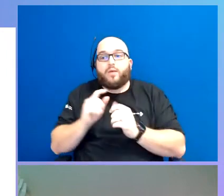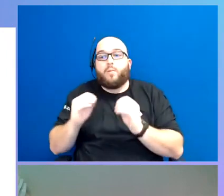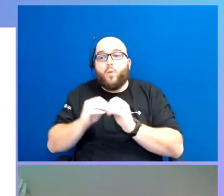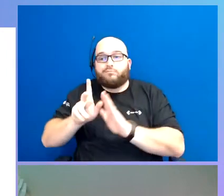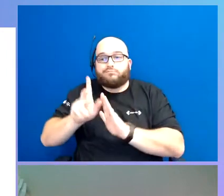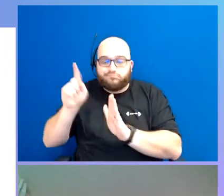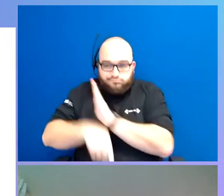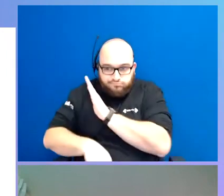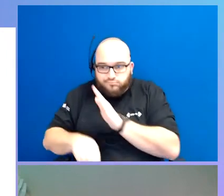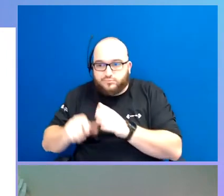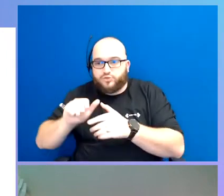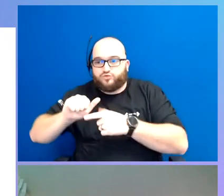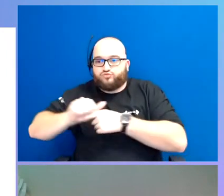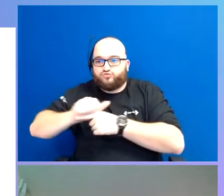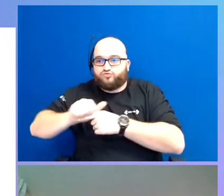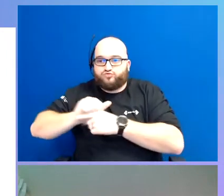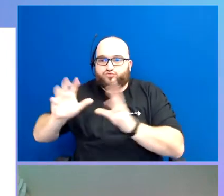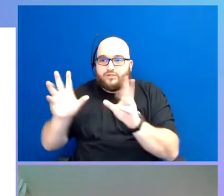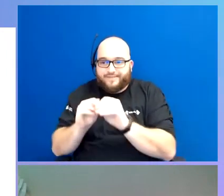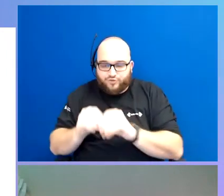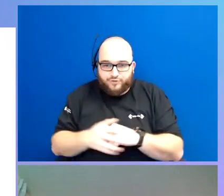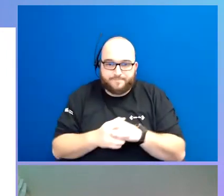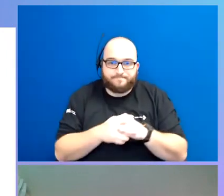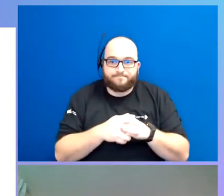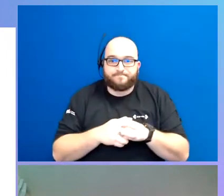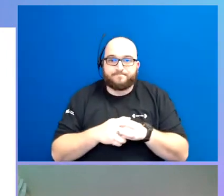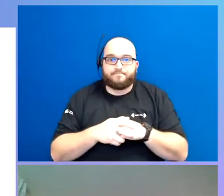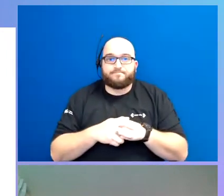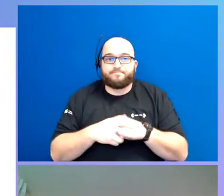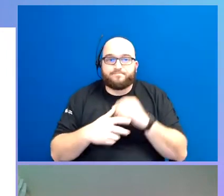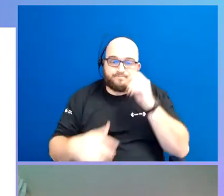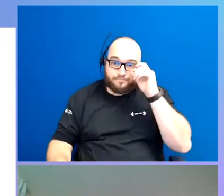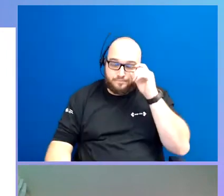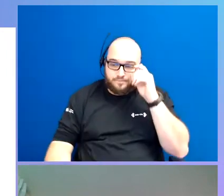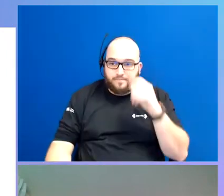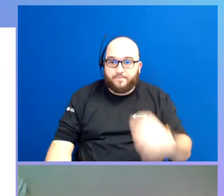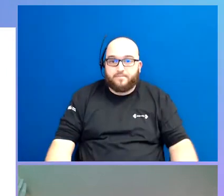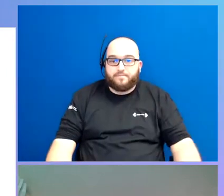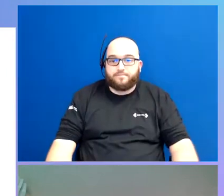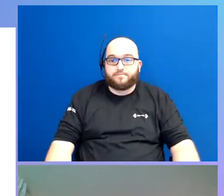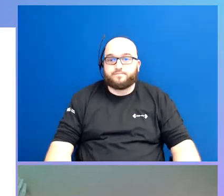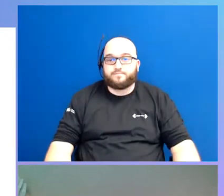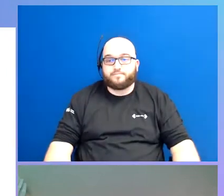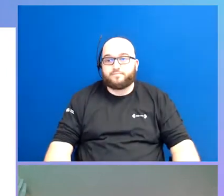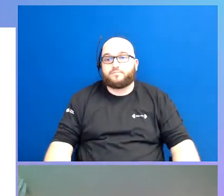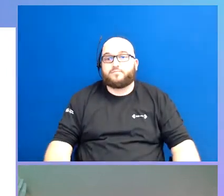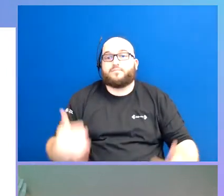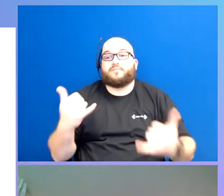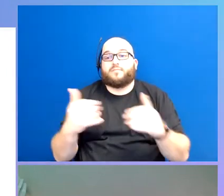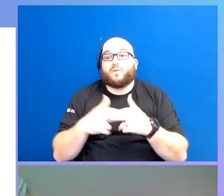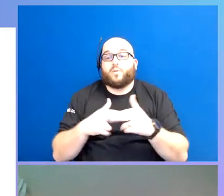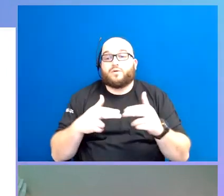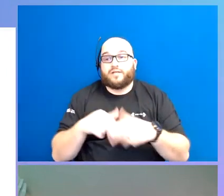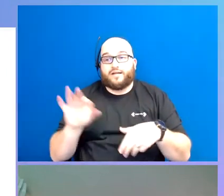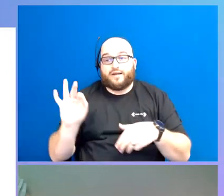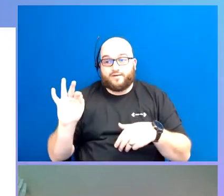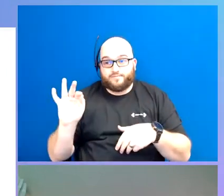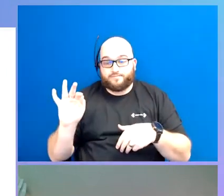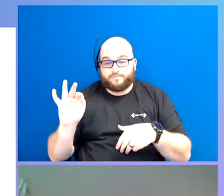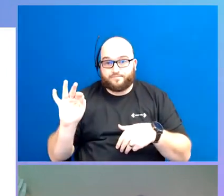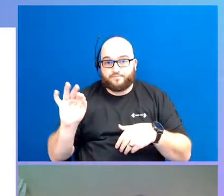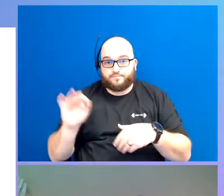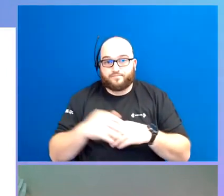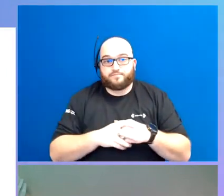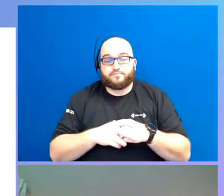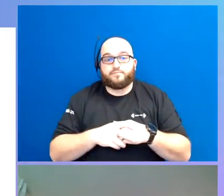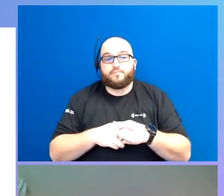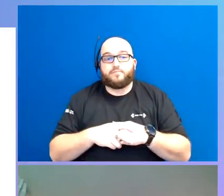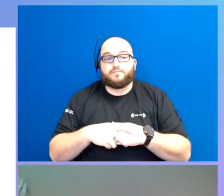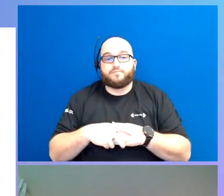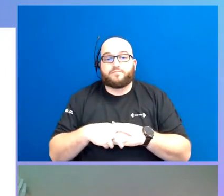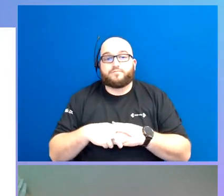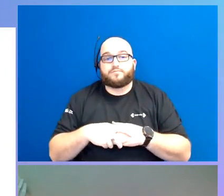approach. So I'm on slide number